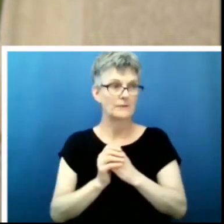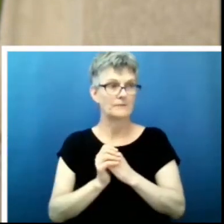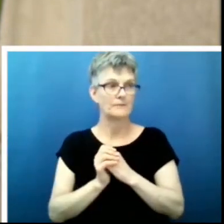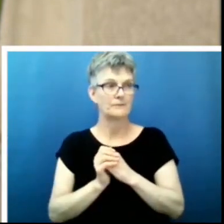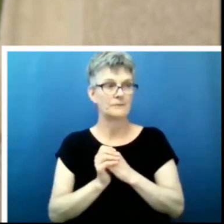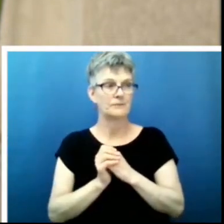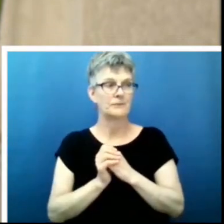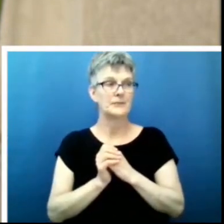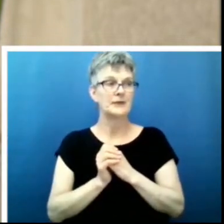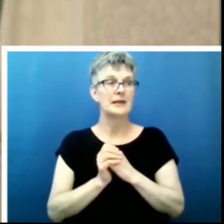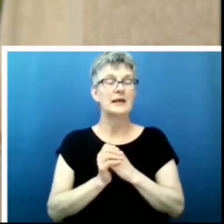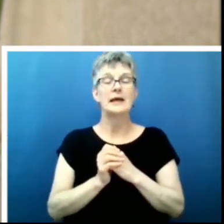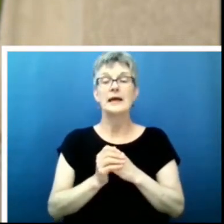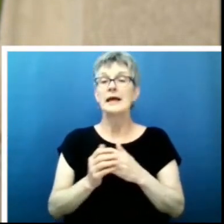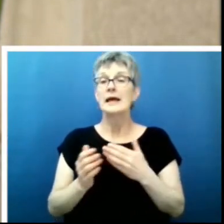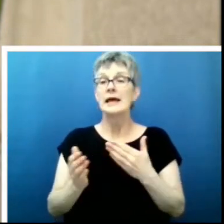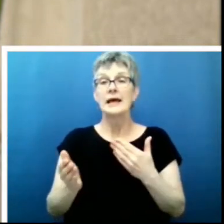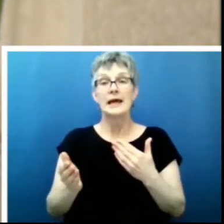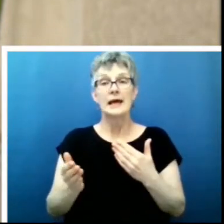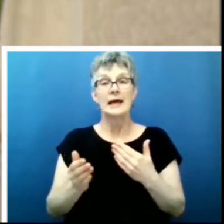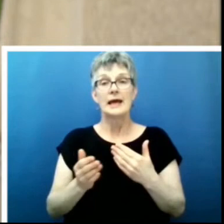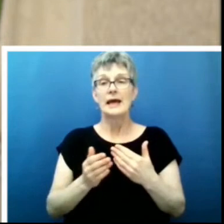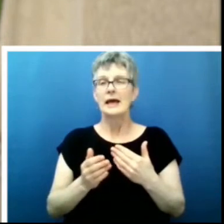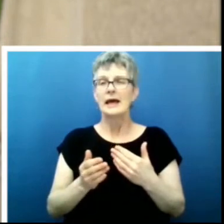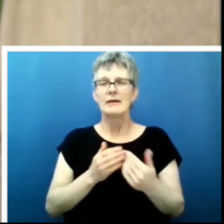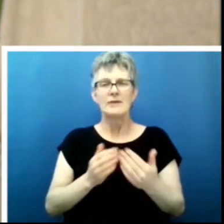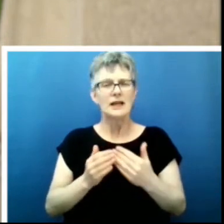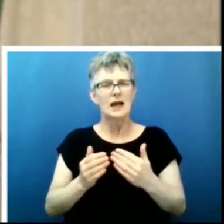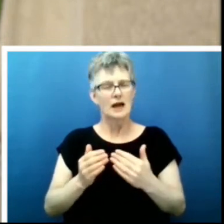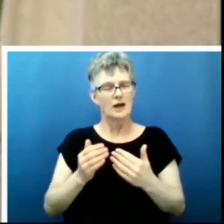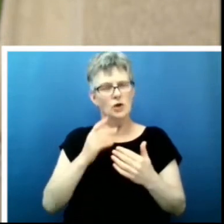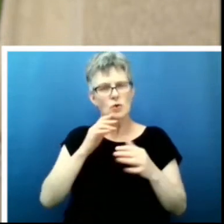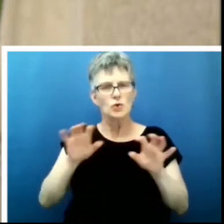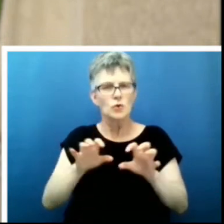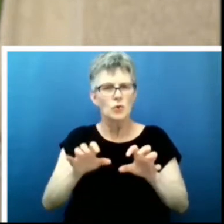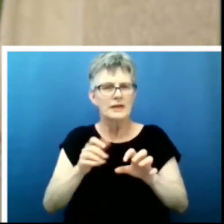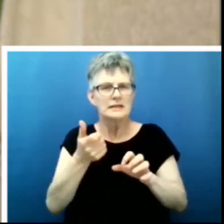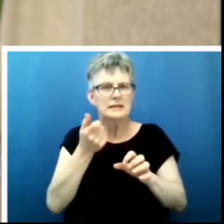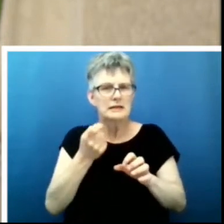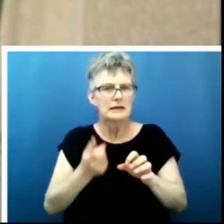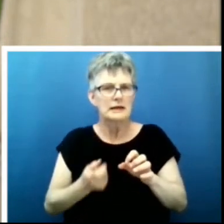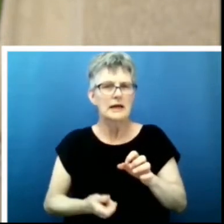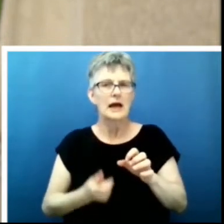And even just a few pumps of awareness will help bring all those outside distractions back into your body.